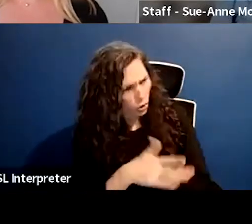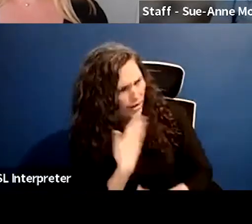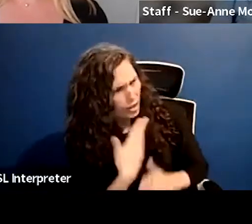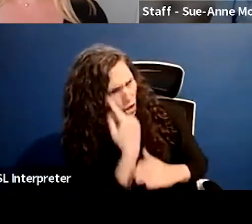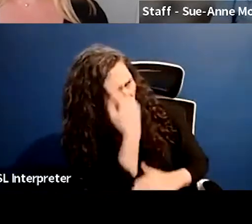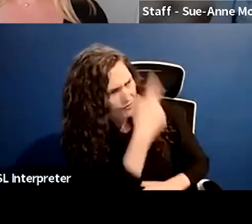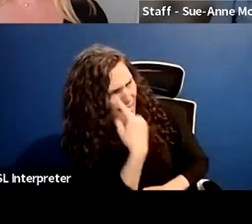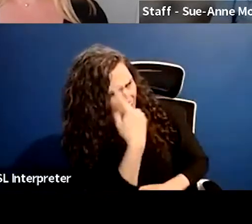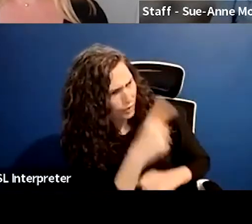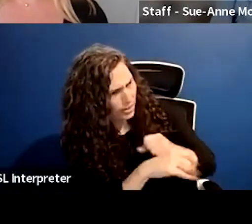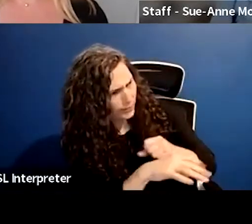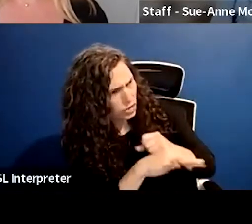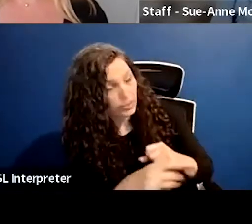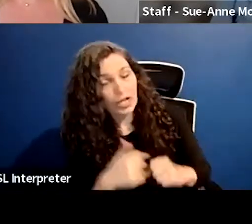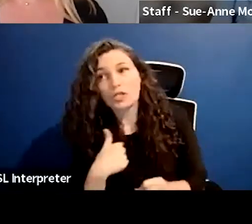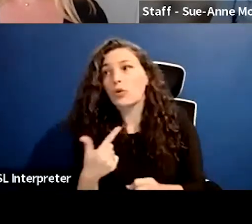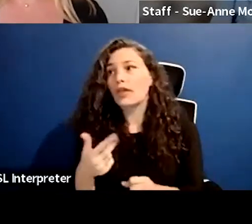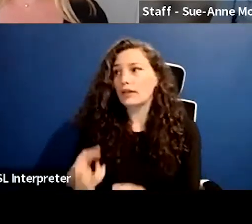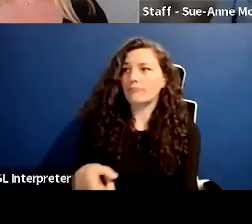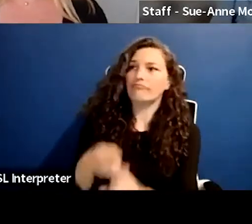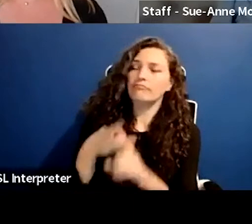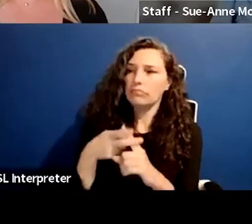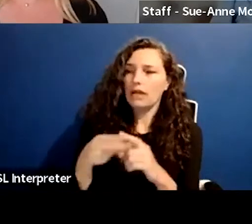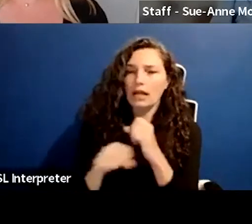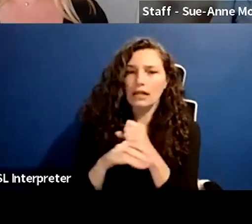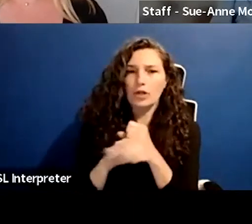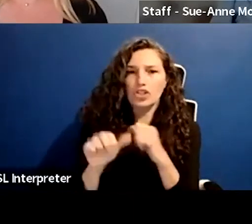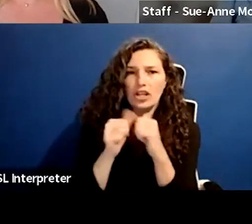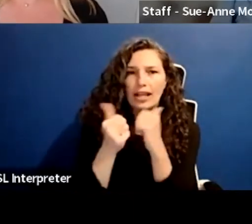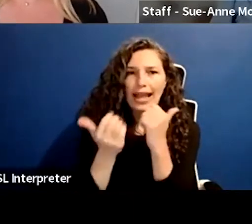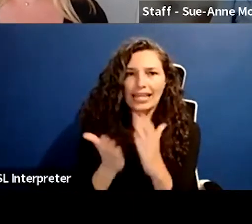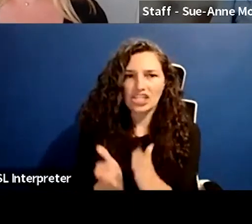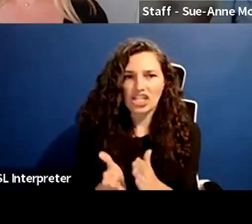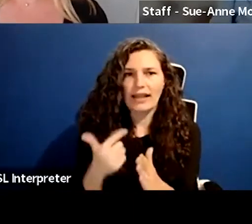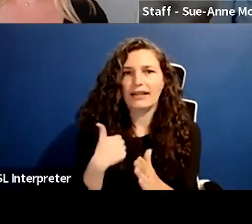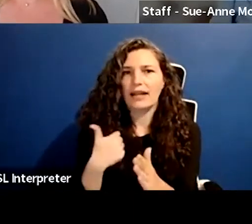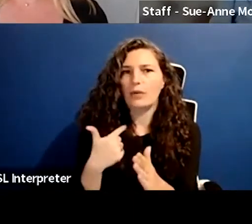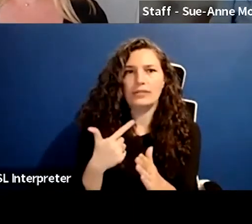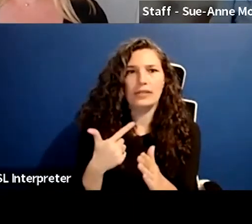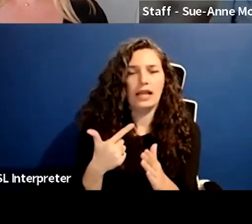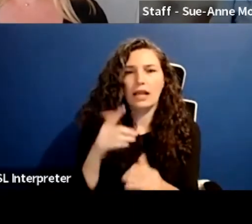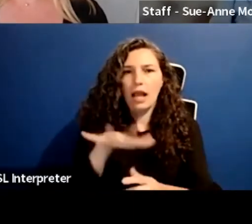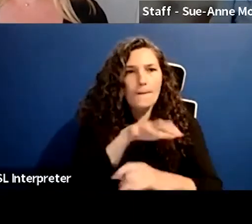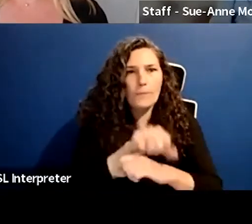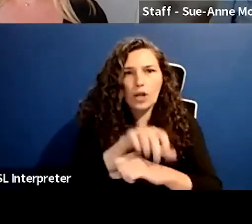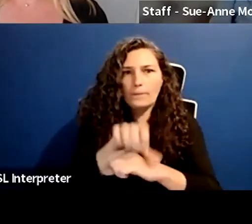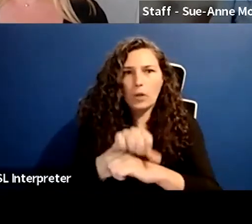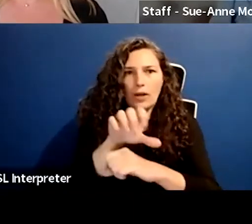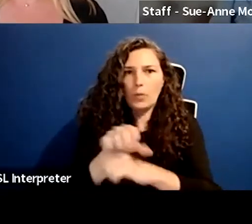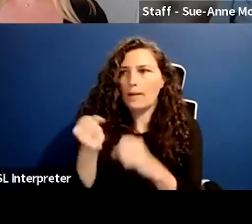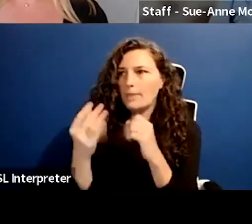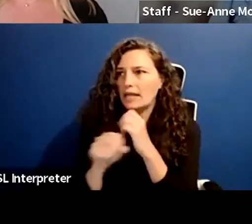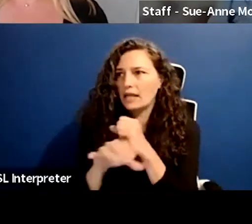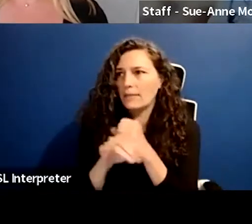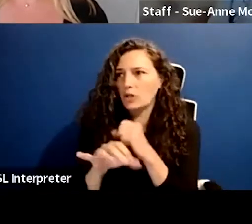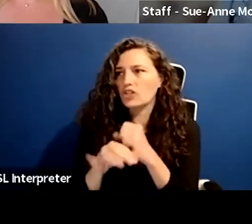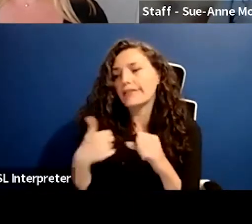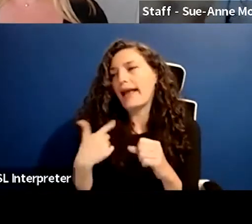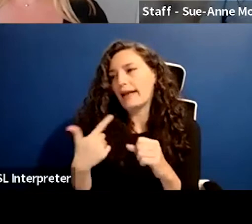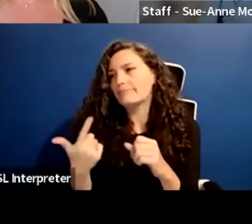and then I just started booking nationals like crazy and I got back into acting. But I started this podcast called "Dear Mattie,"